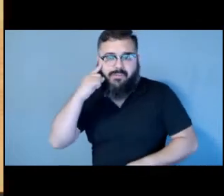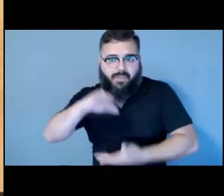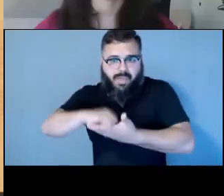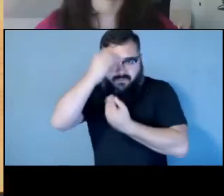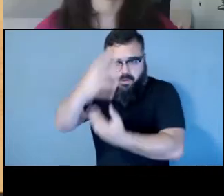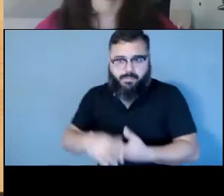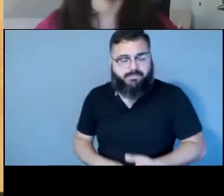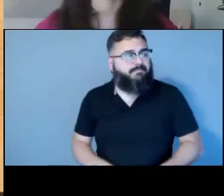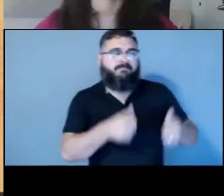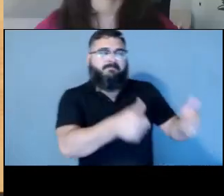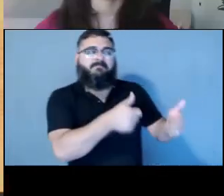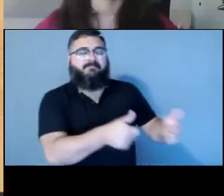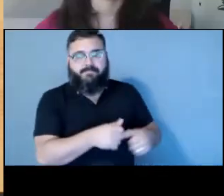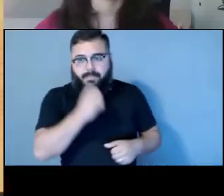Very good, yes, that's great.